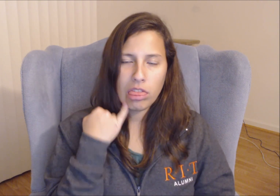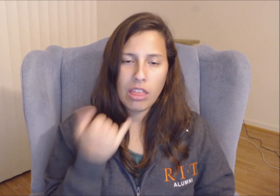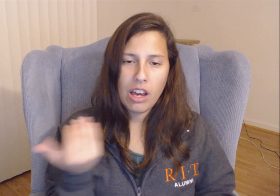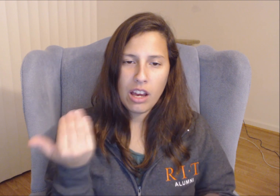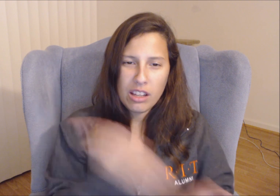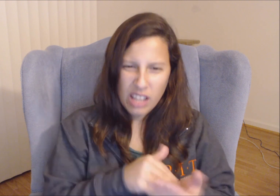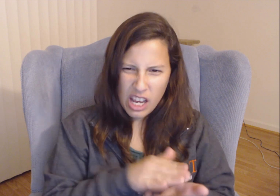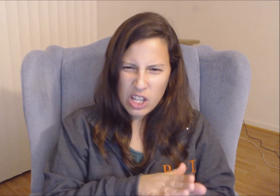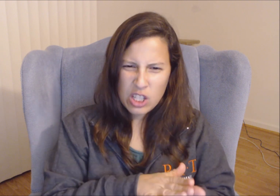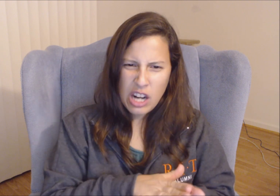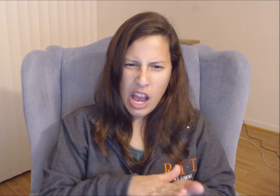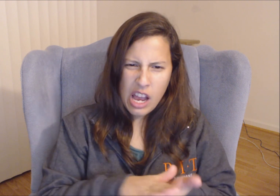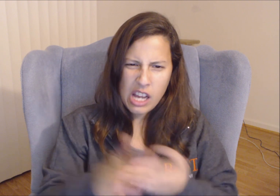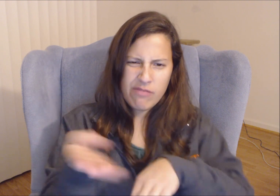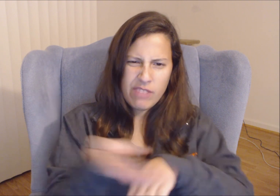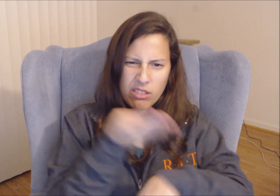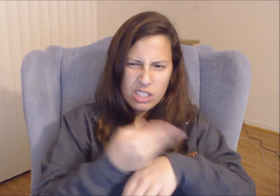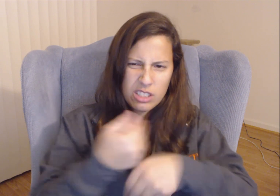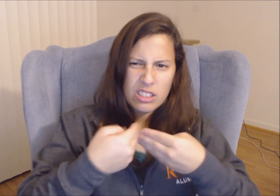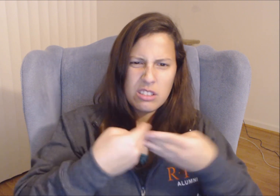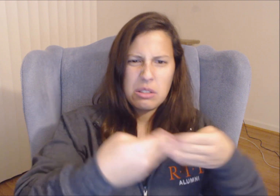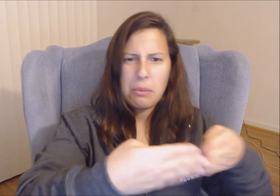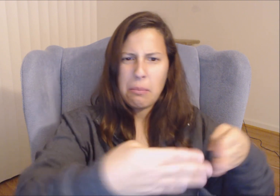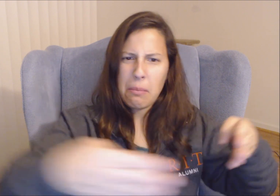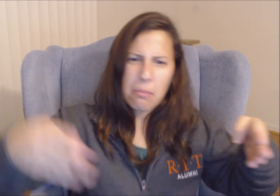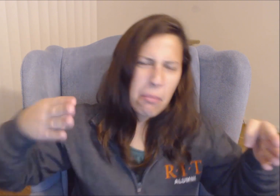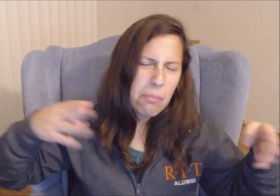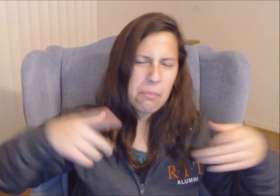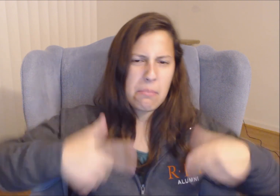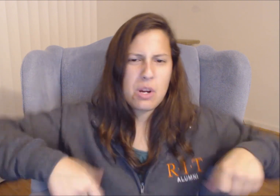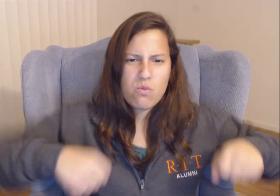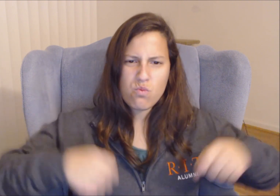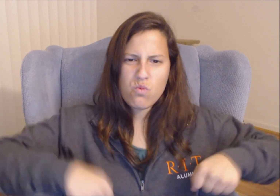NICE renovation service desk! Very Spacious